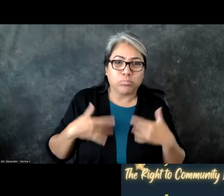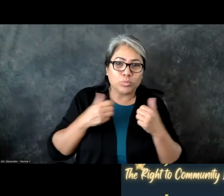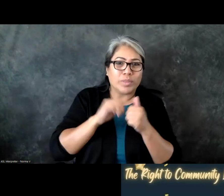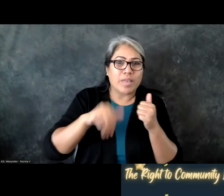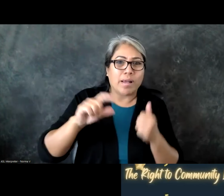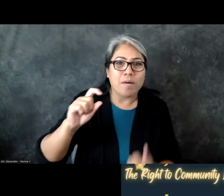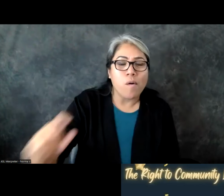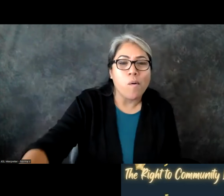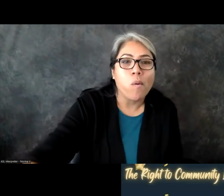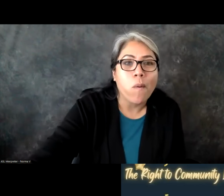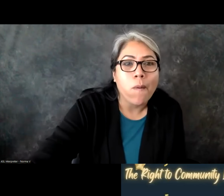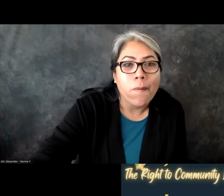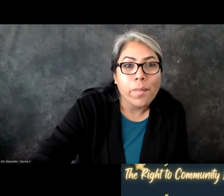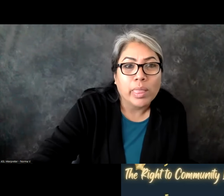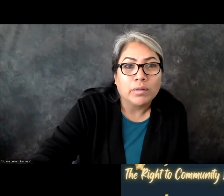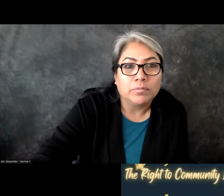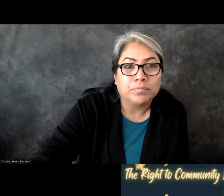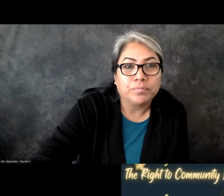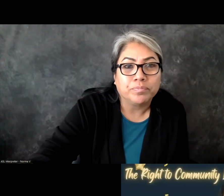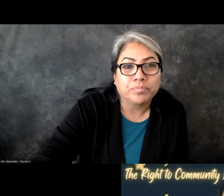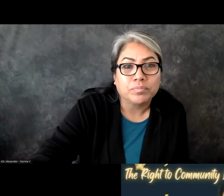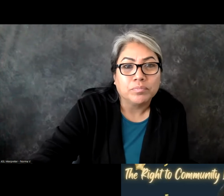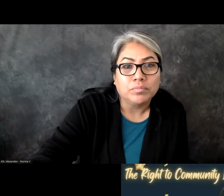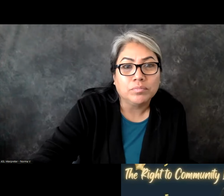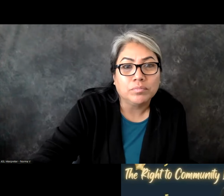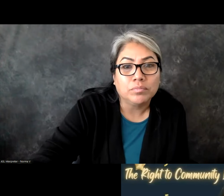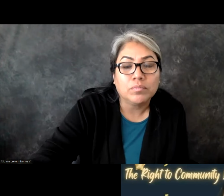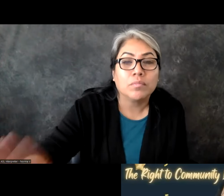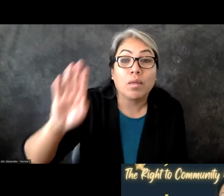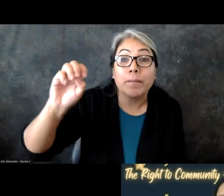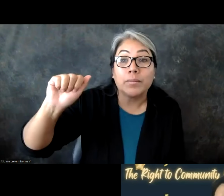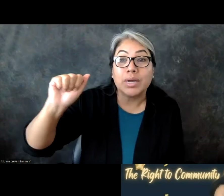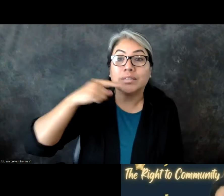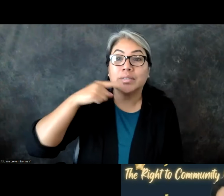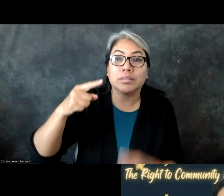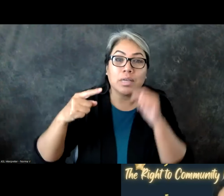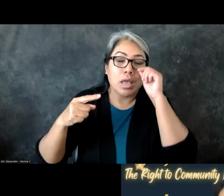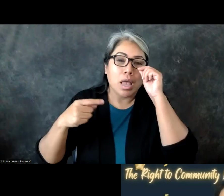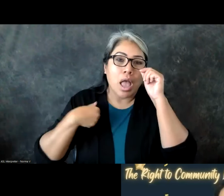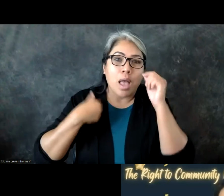2,000 in the bank? And what about if you own a home?